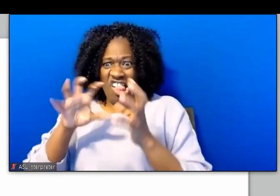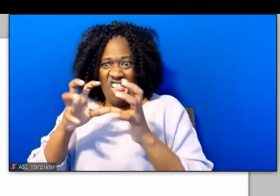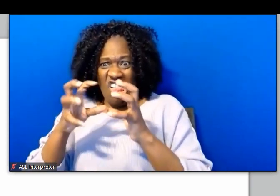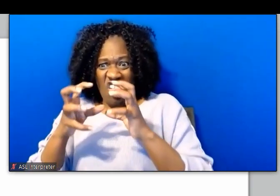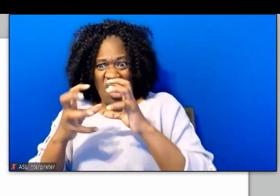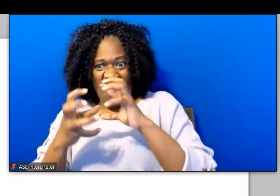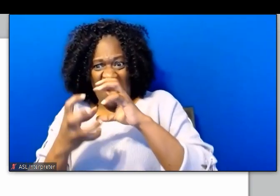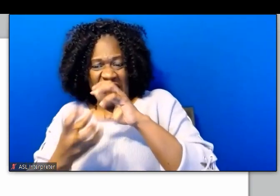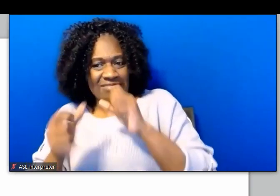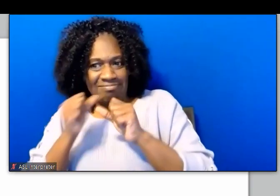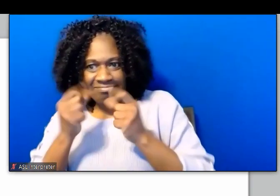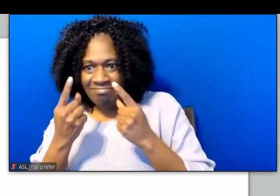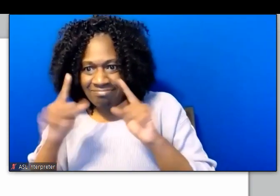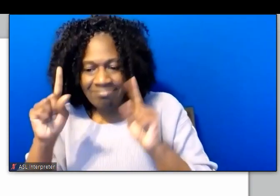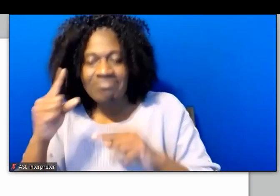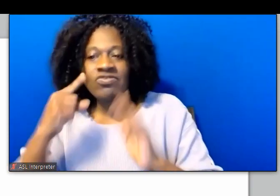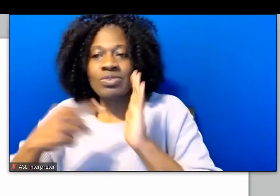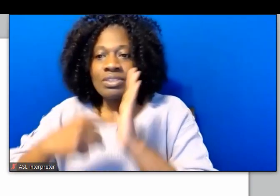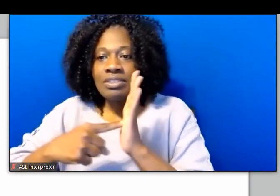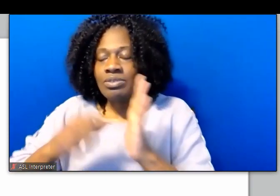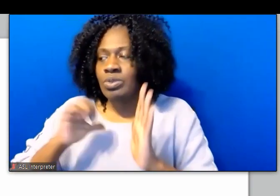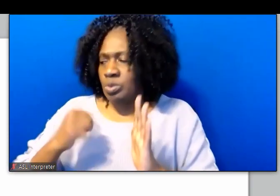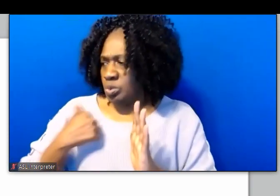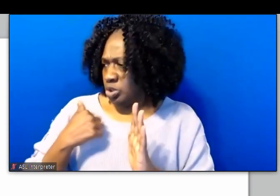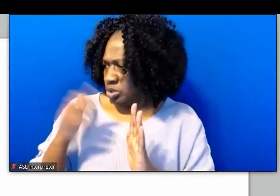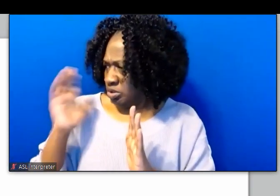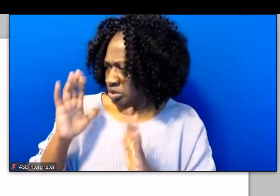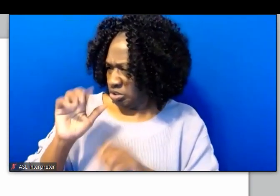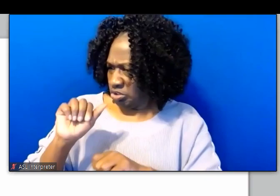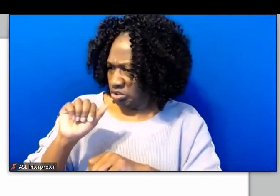For example we were using Microsoft Teams